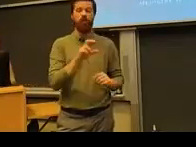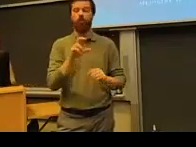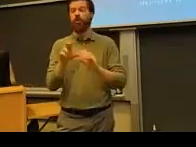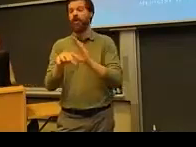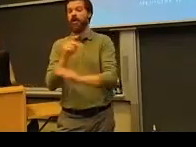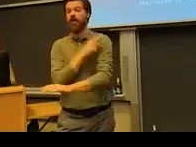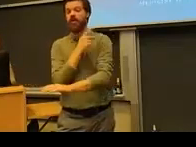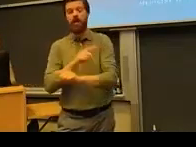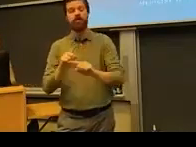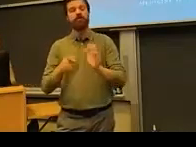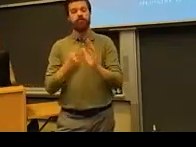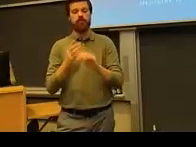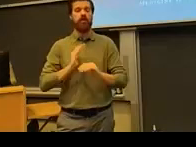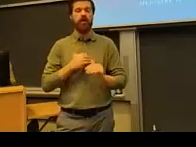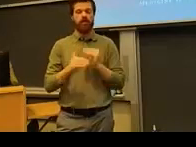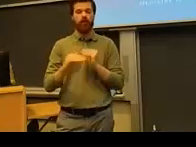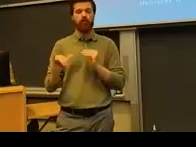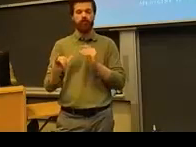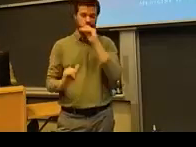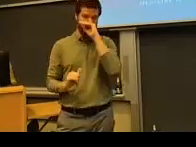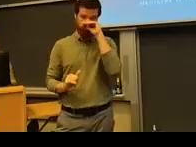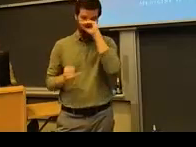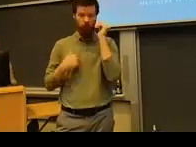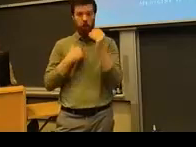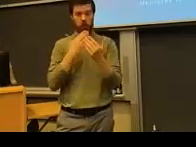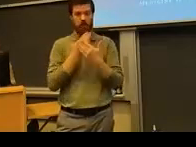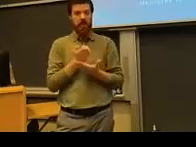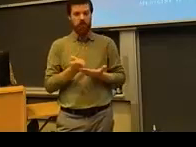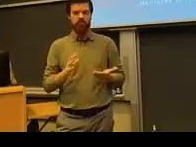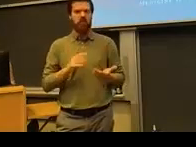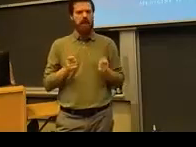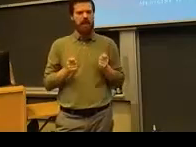well um and I think we're pretty well equipped at handling that we sometimes do it better than